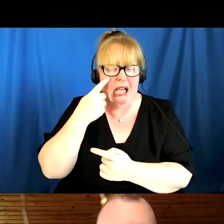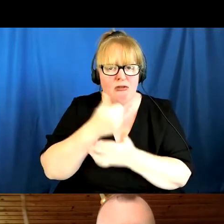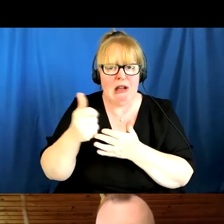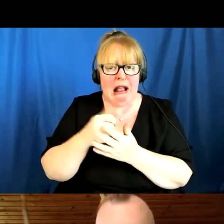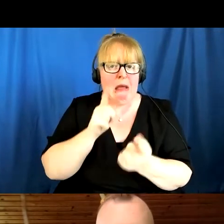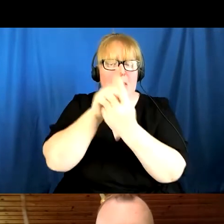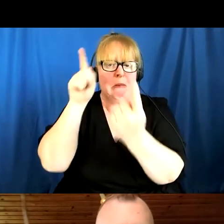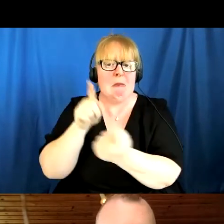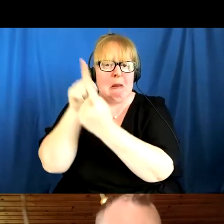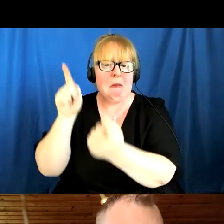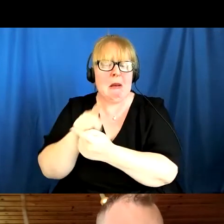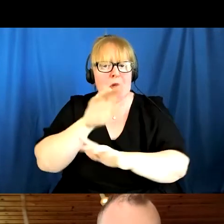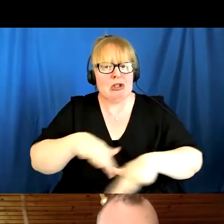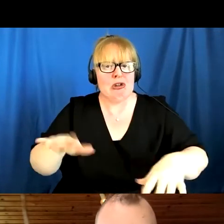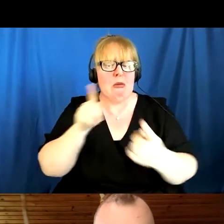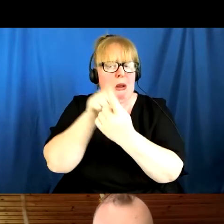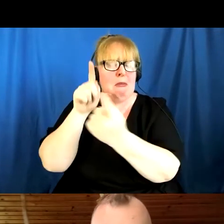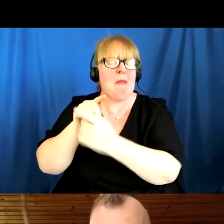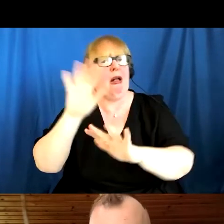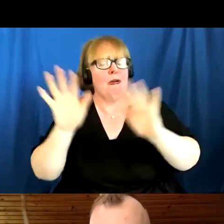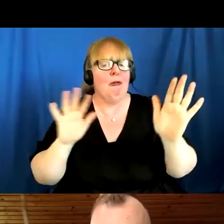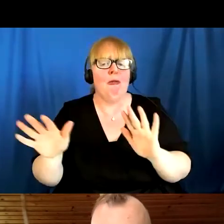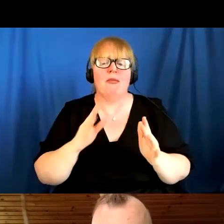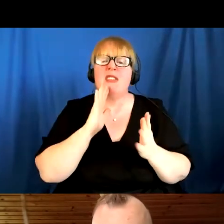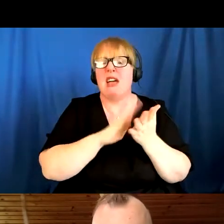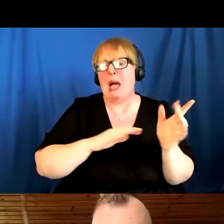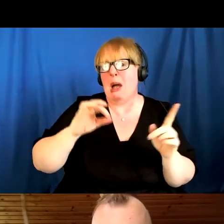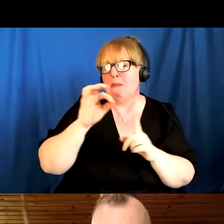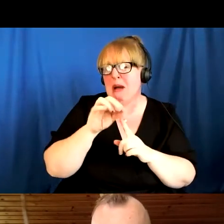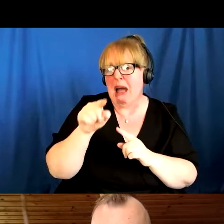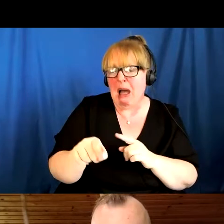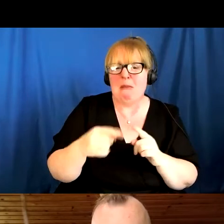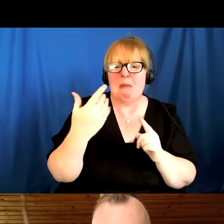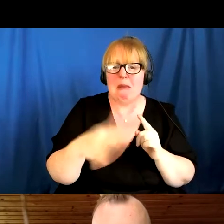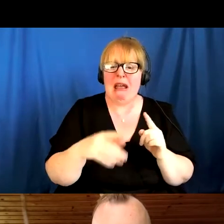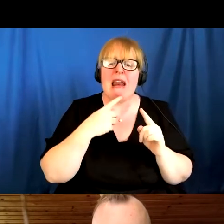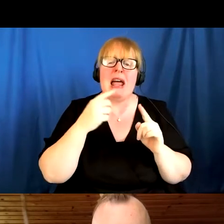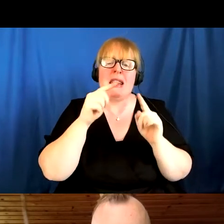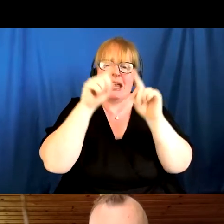And this was a map of the work we did and some images of the final thing we made in the forest.